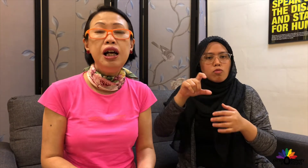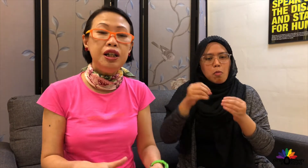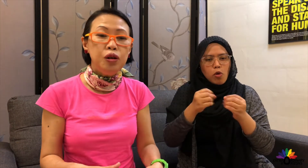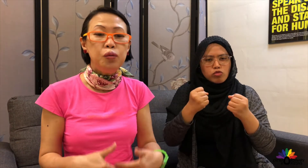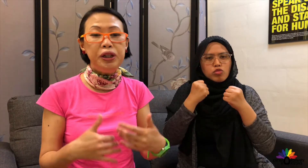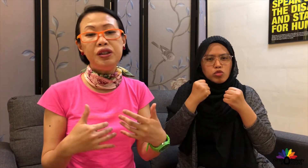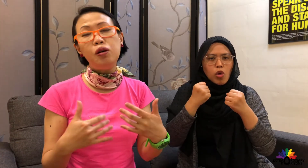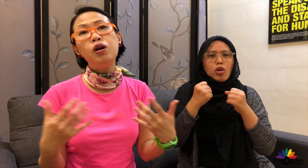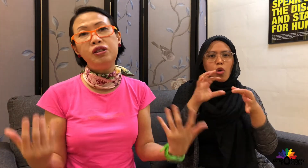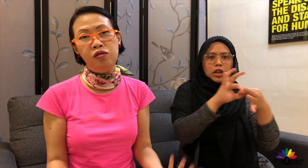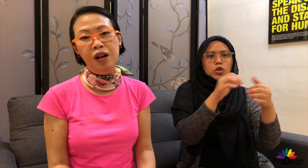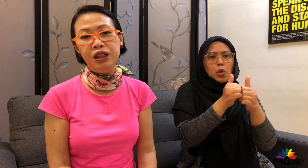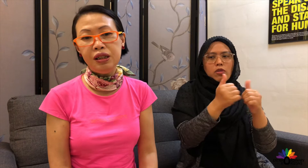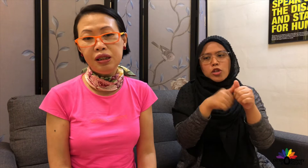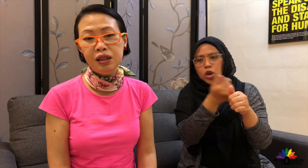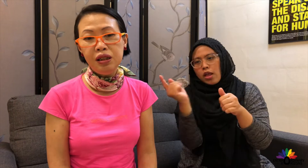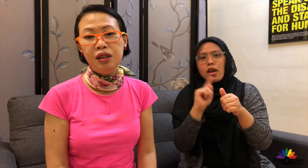and with the world around us.